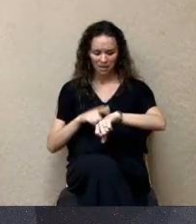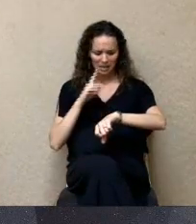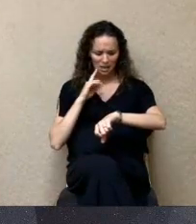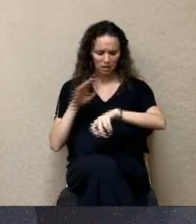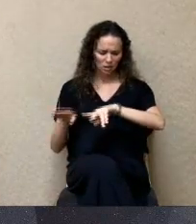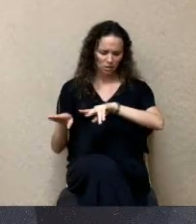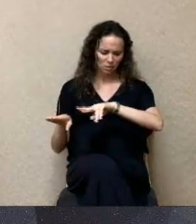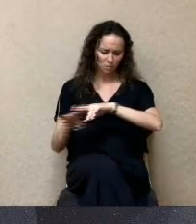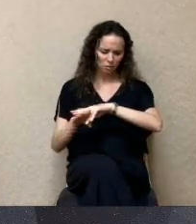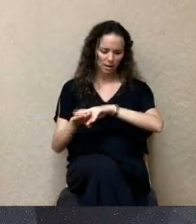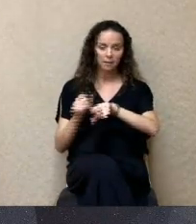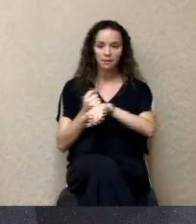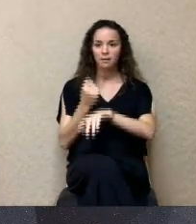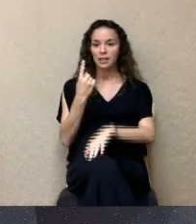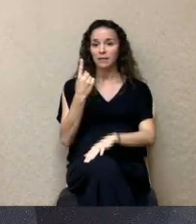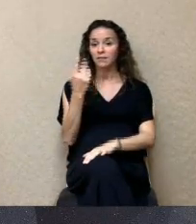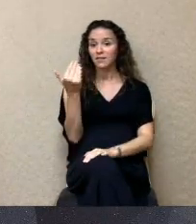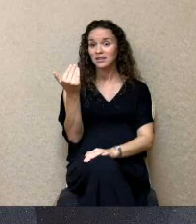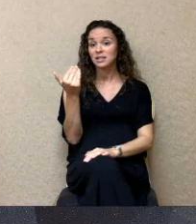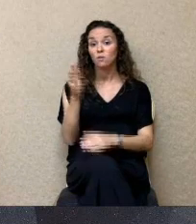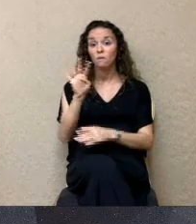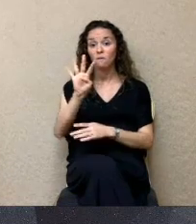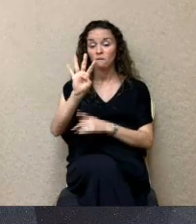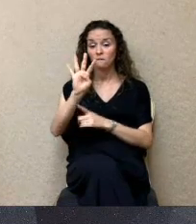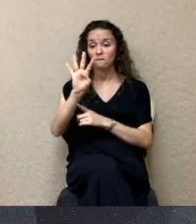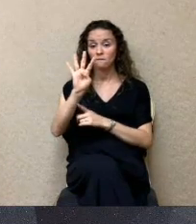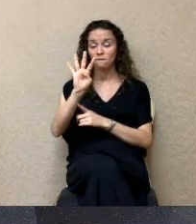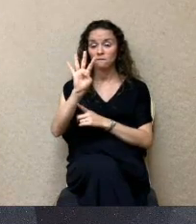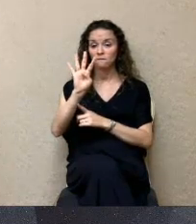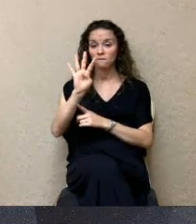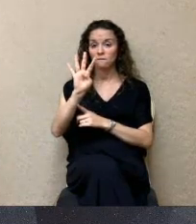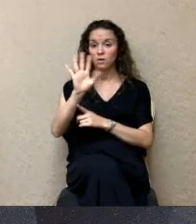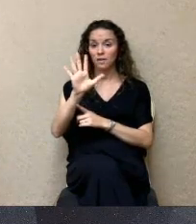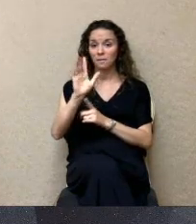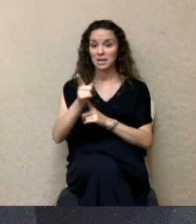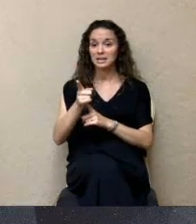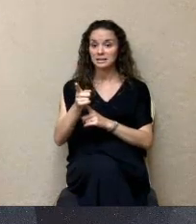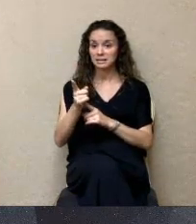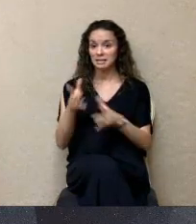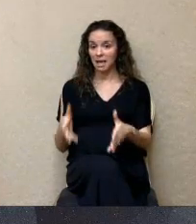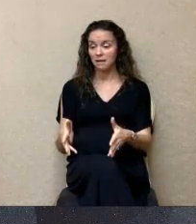I think the break is at 11:15, so we have about 45 minutes that we can end a little early, but otherwise, Mike and